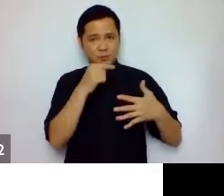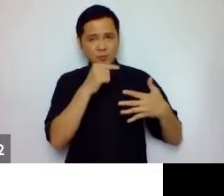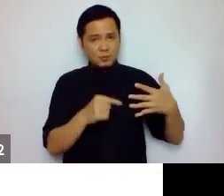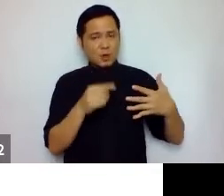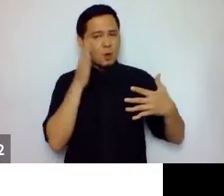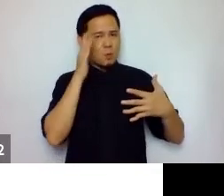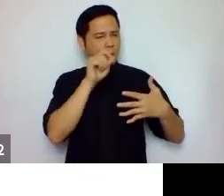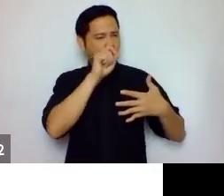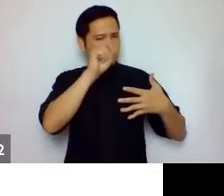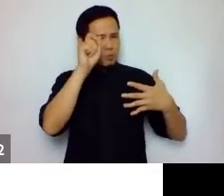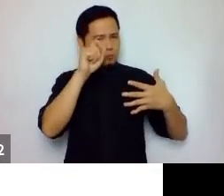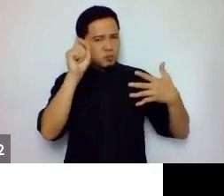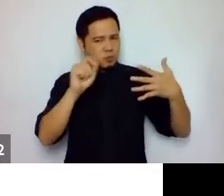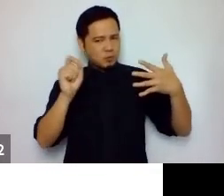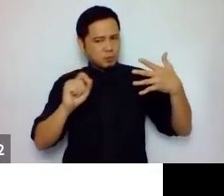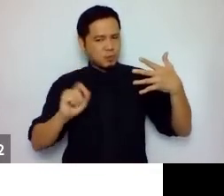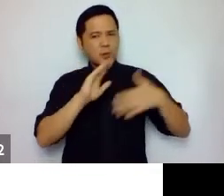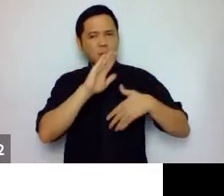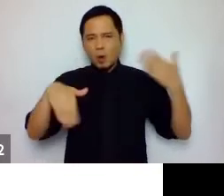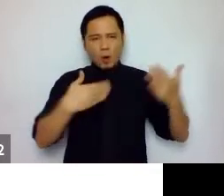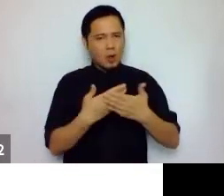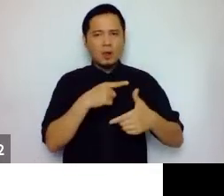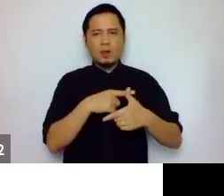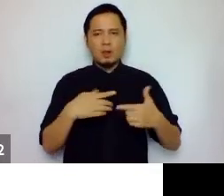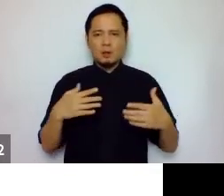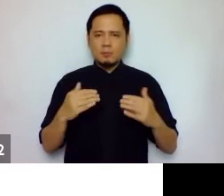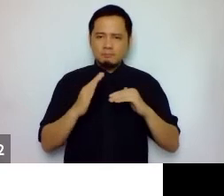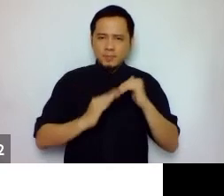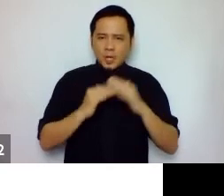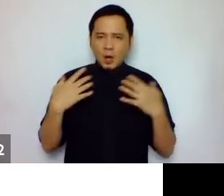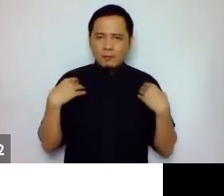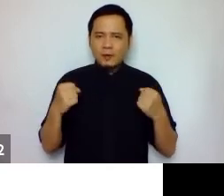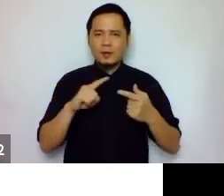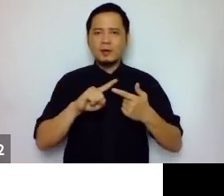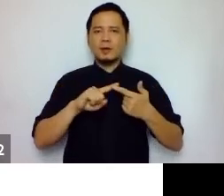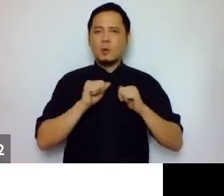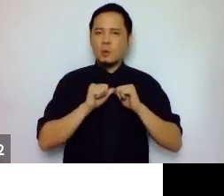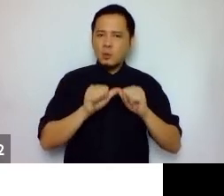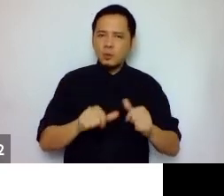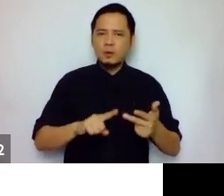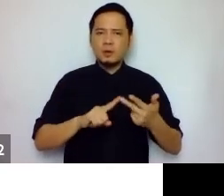Build confidence, sustain the momentum, and ensure completion of the second dose.